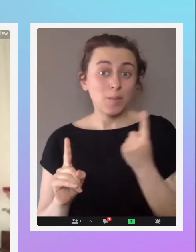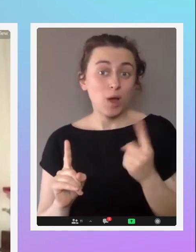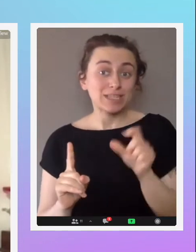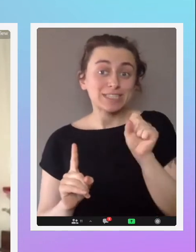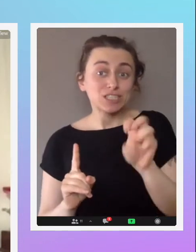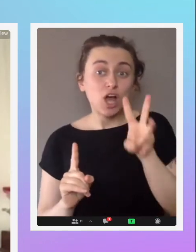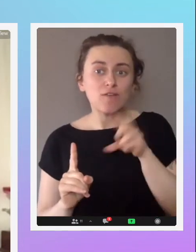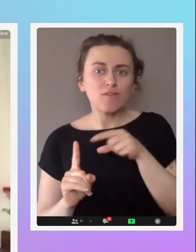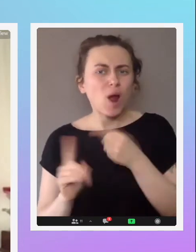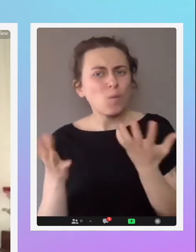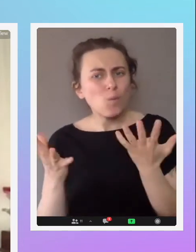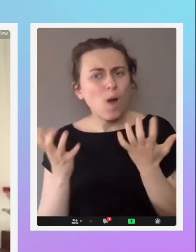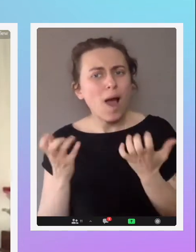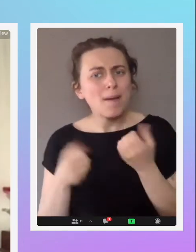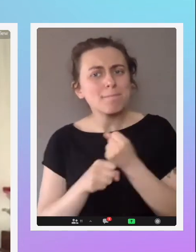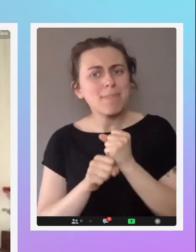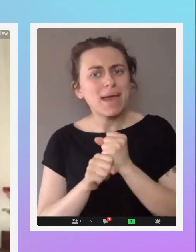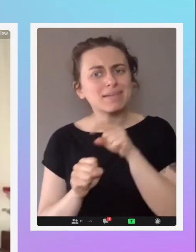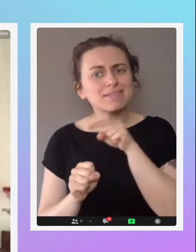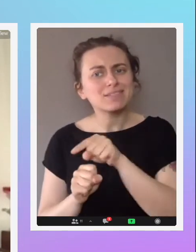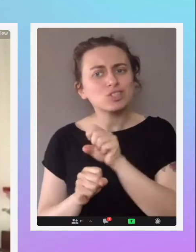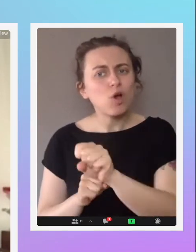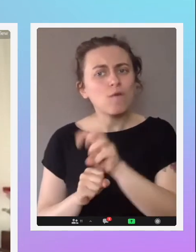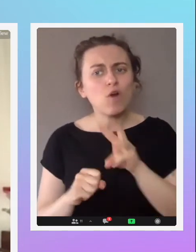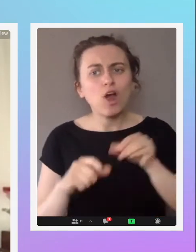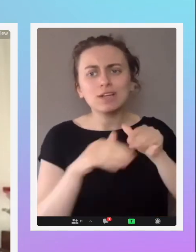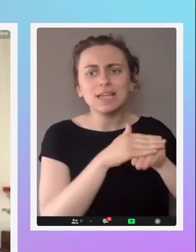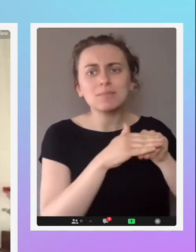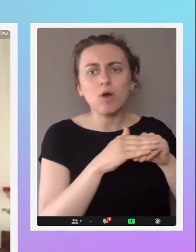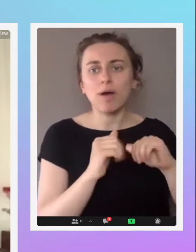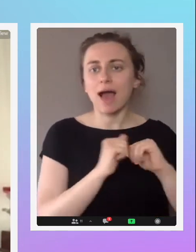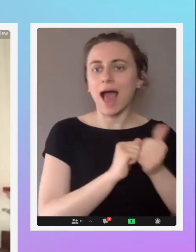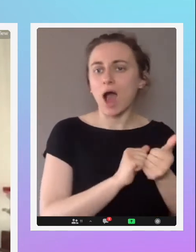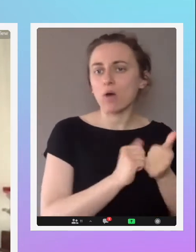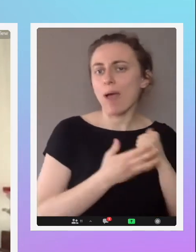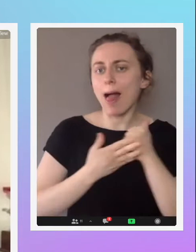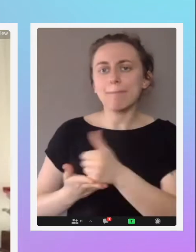we can think about design principles, design tools,